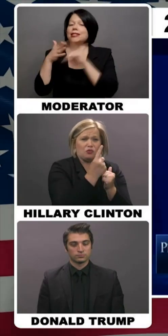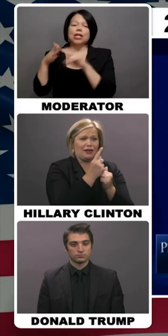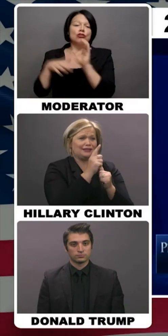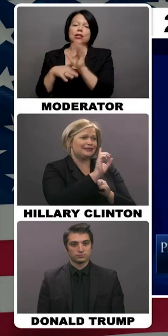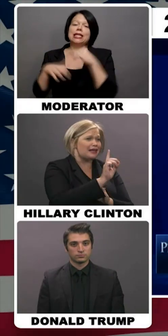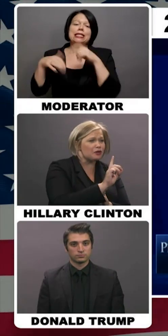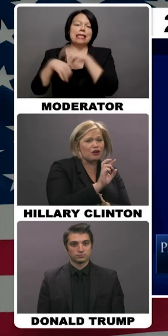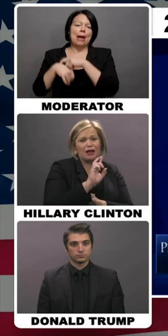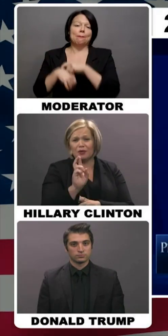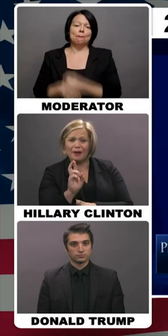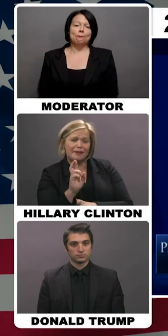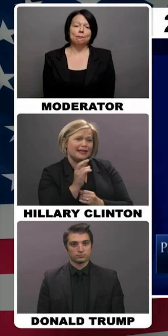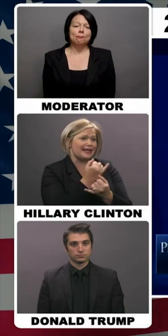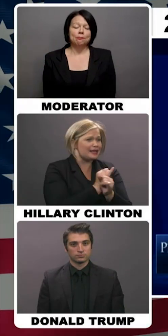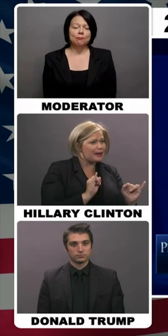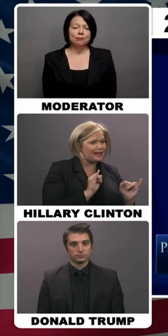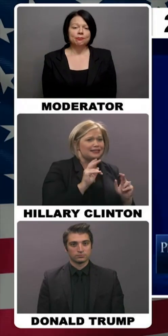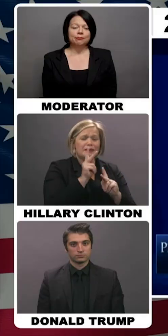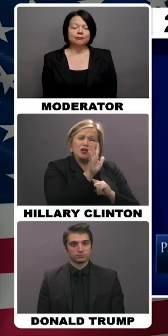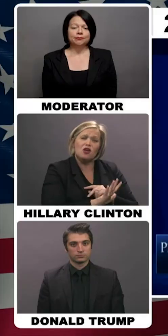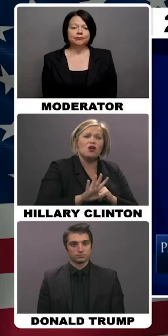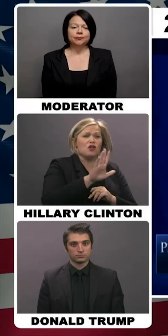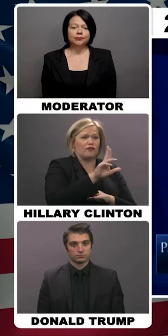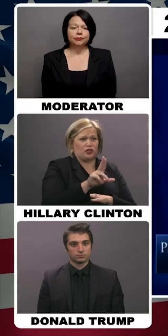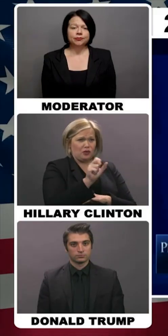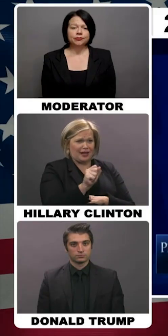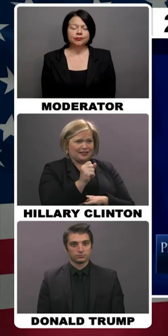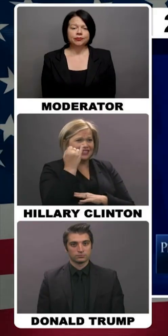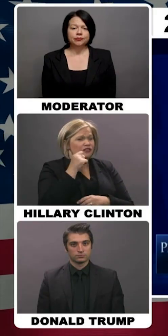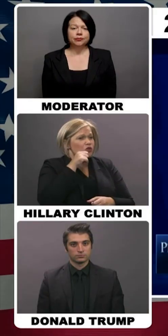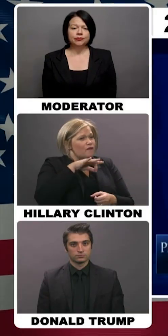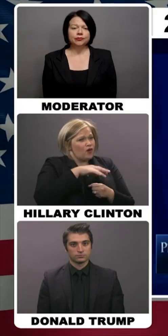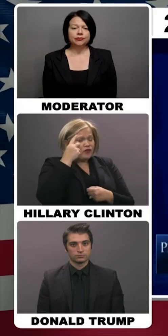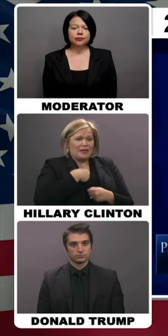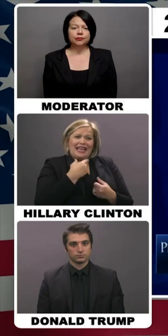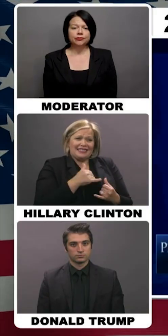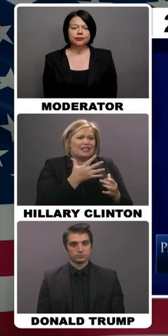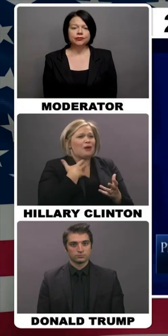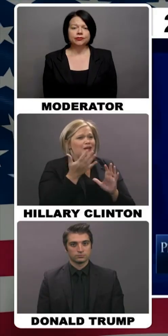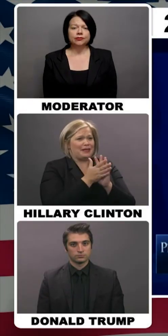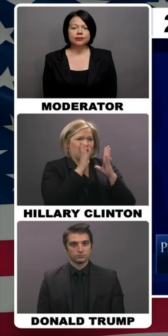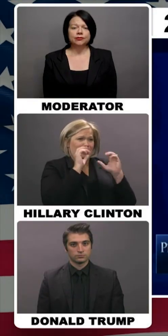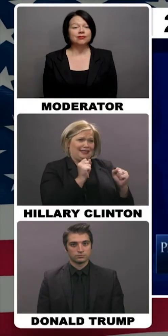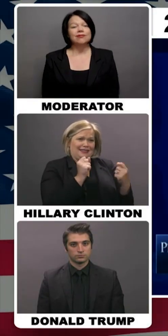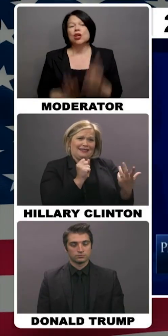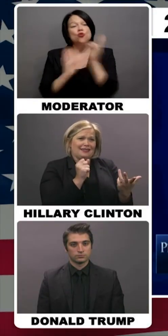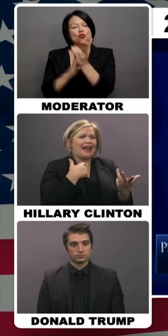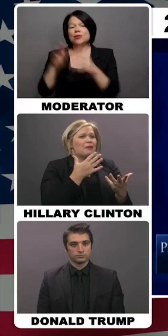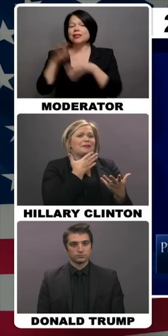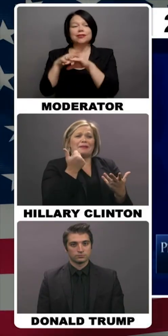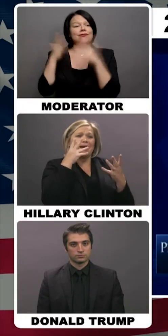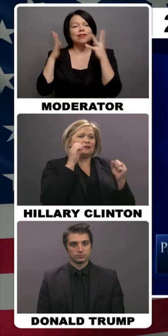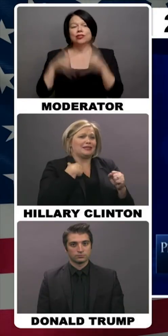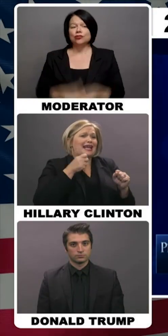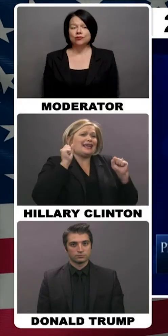independents, people across our country. If you don't vote for me, I'm still wanna be your president. I wanna the best president I can be for every American